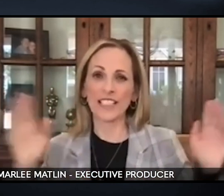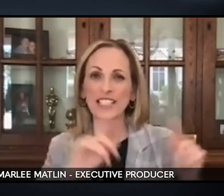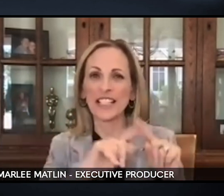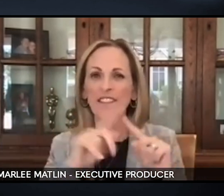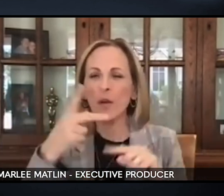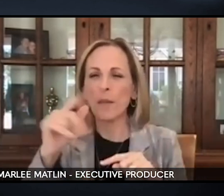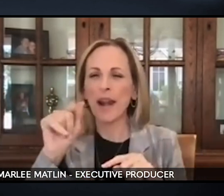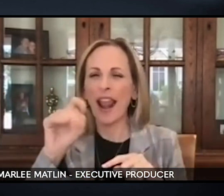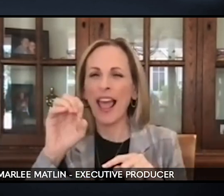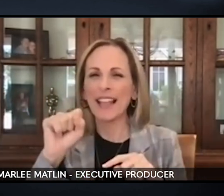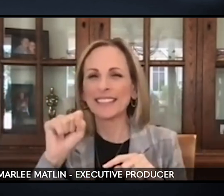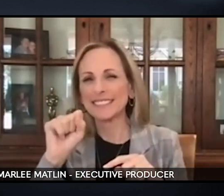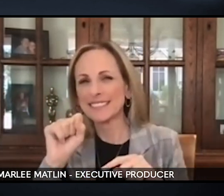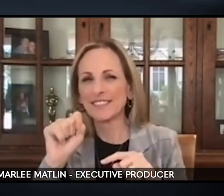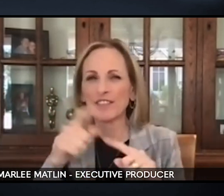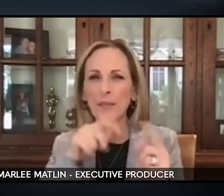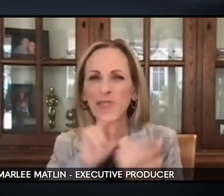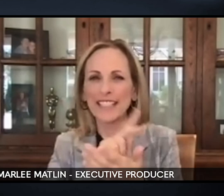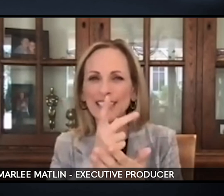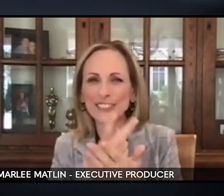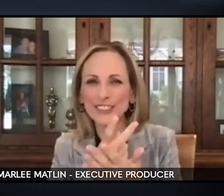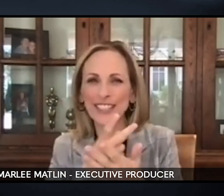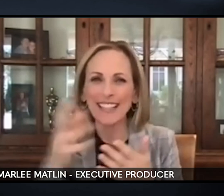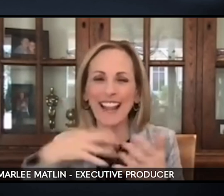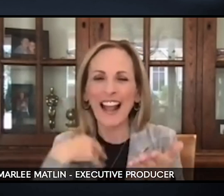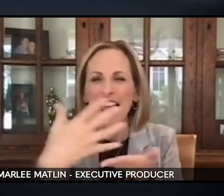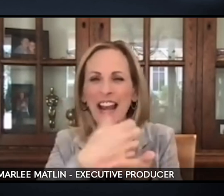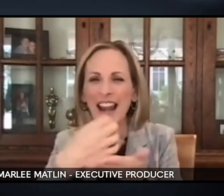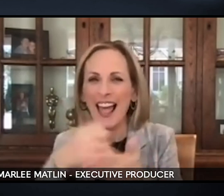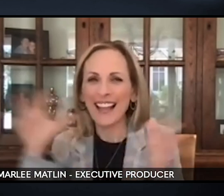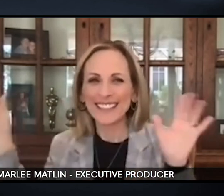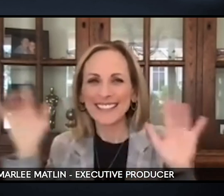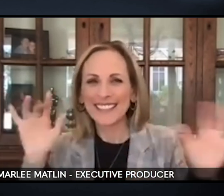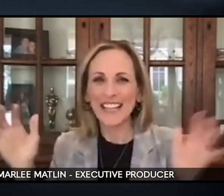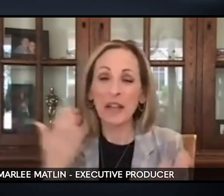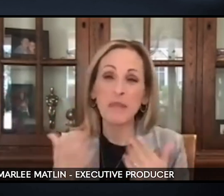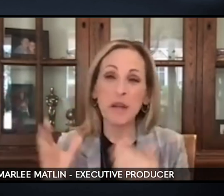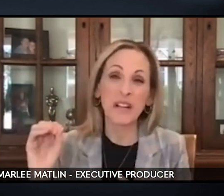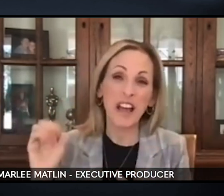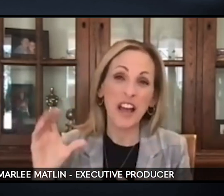my background is a bookcase with different plates for my kitchen, items